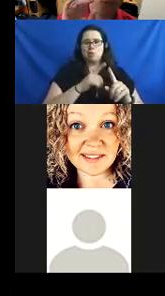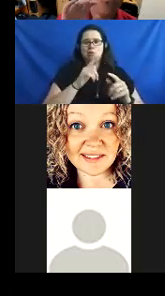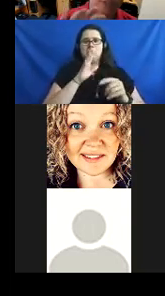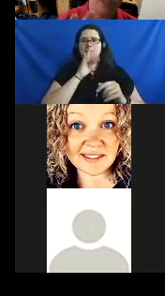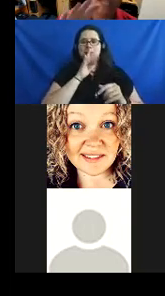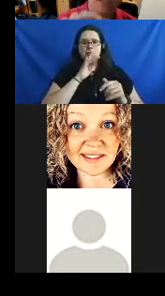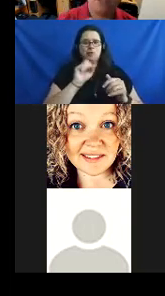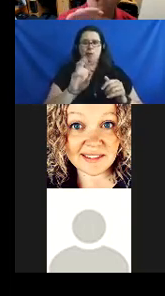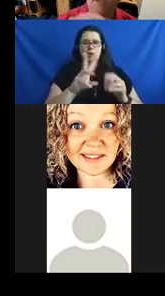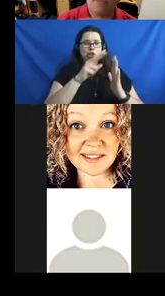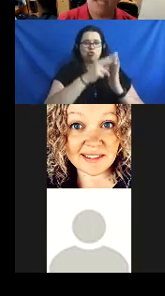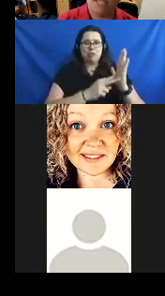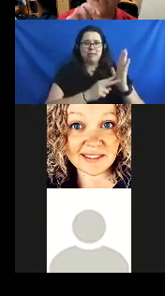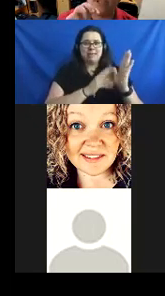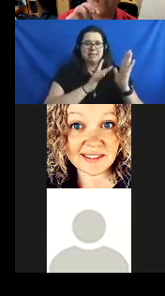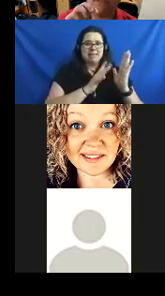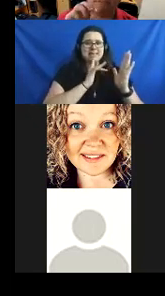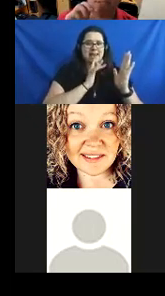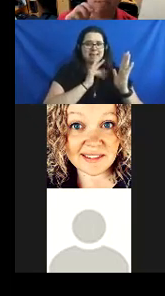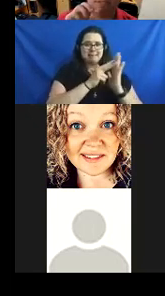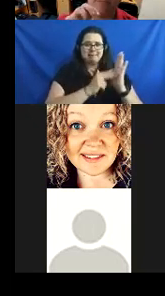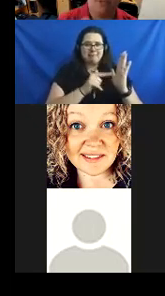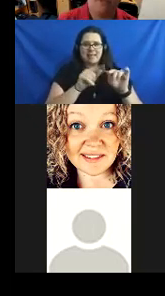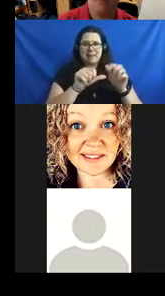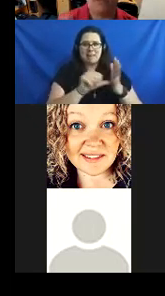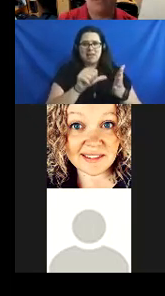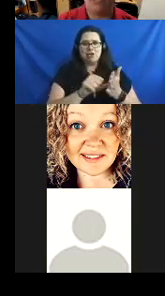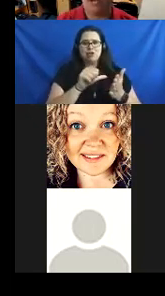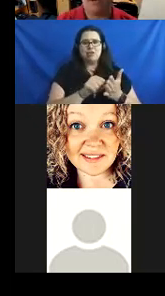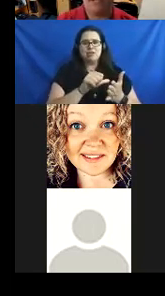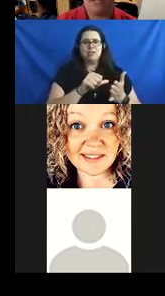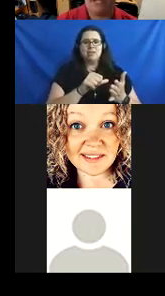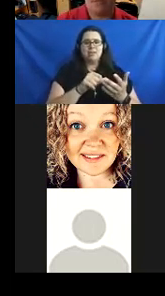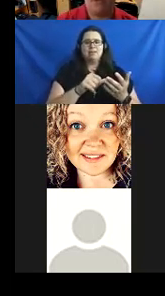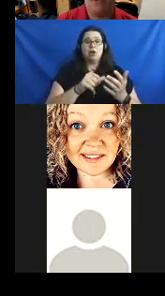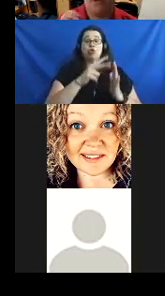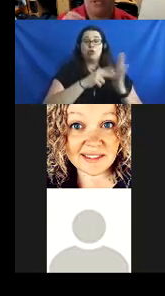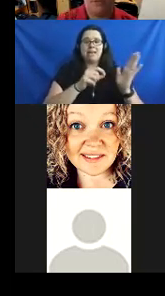TEXT ON A PAGE, YOU KNOW, LIKE READ AND WRITE IS AN EXAMPLE,